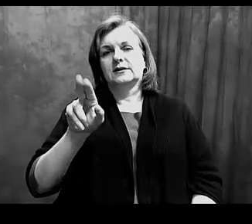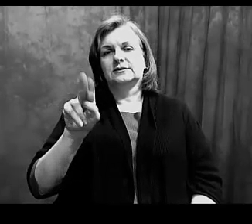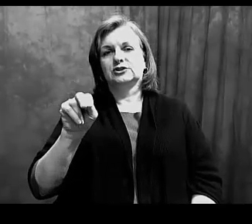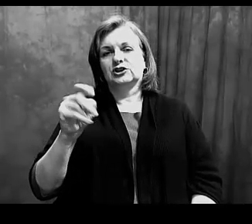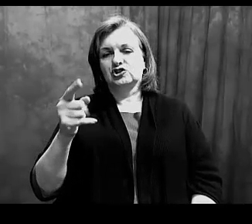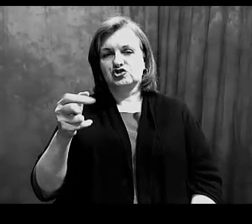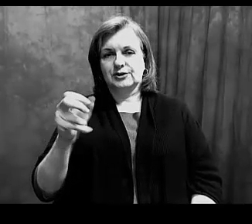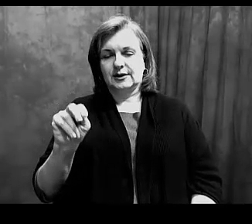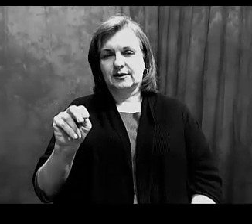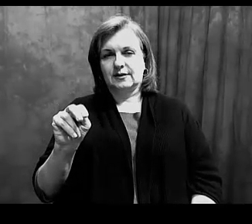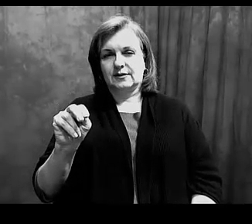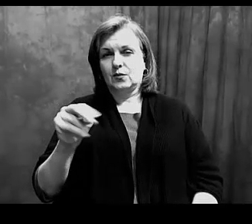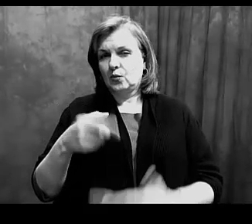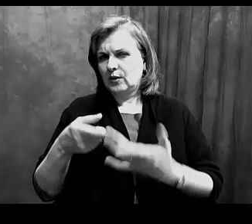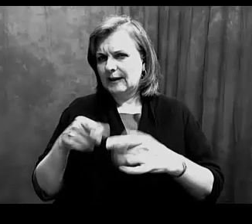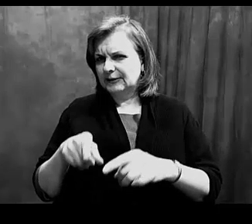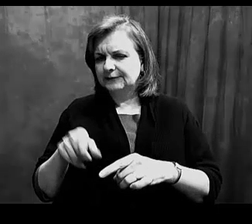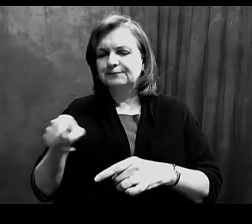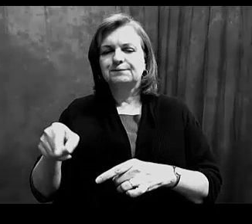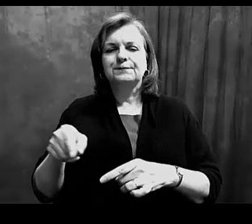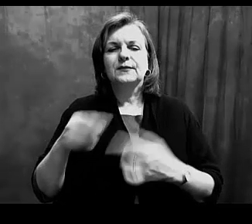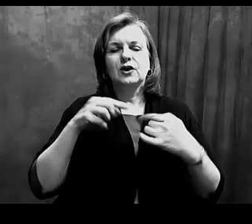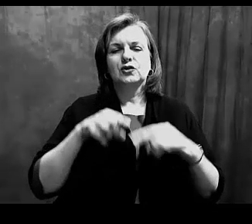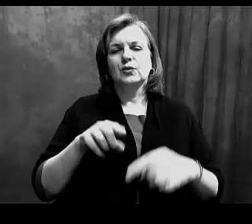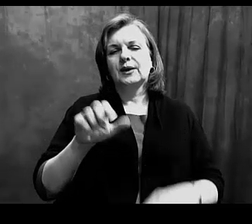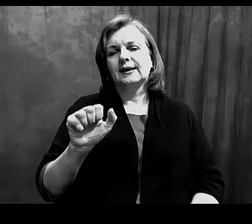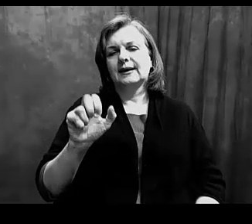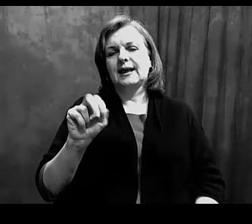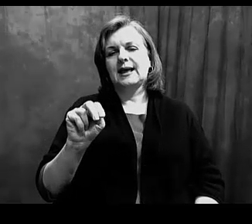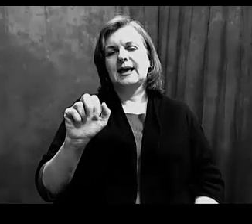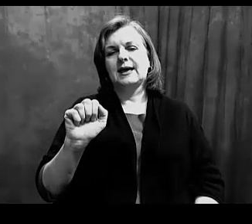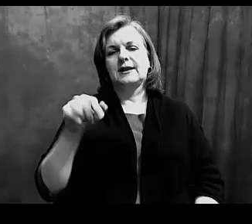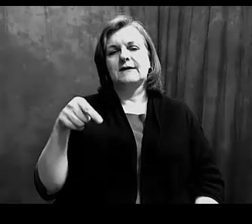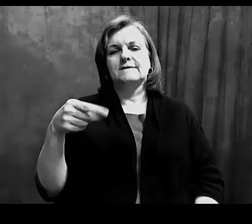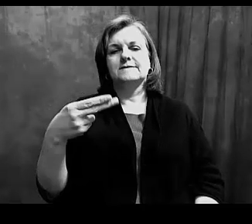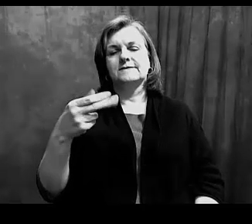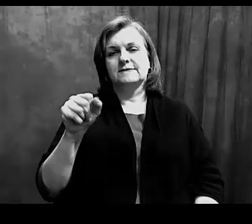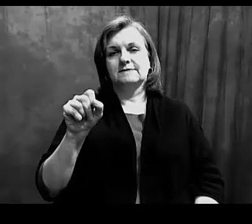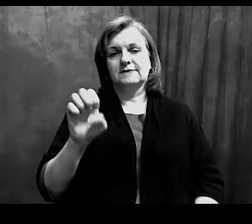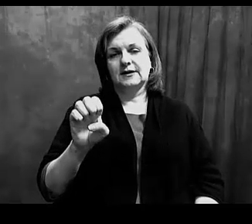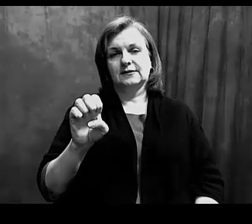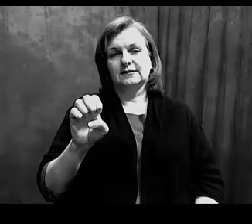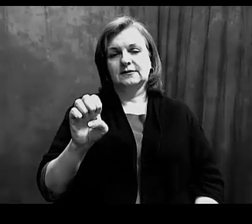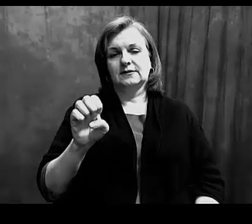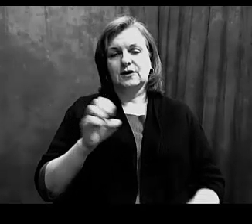this is where during anaphase